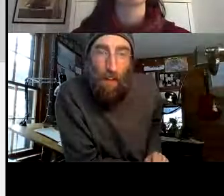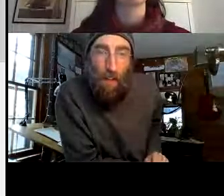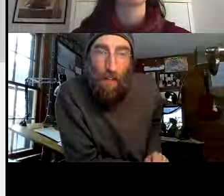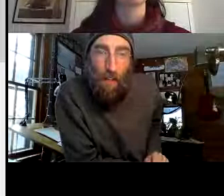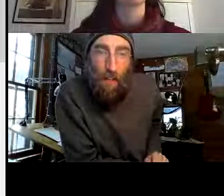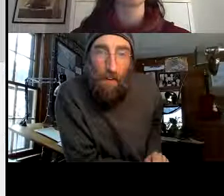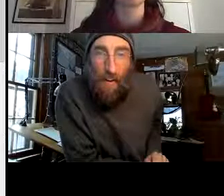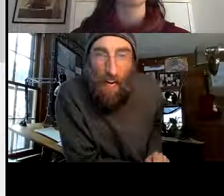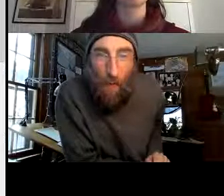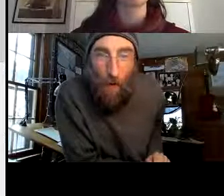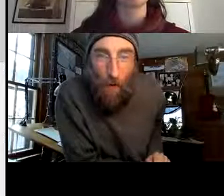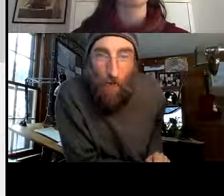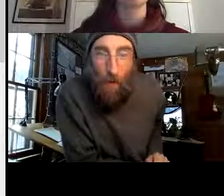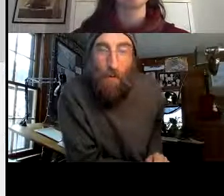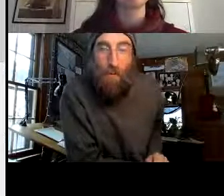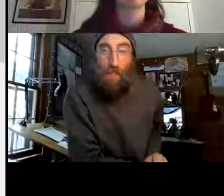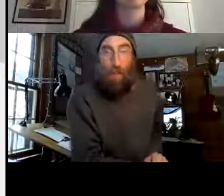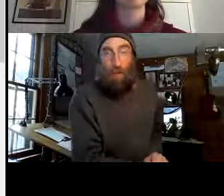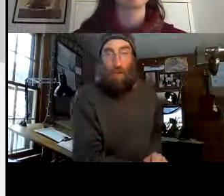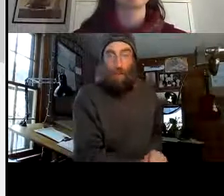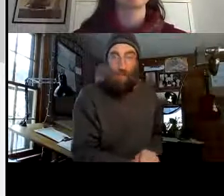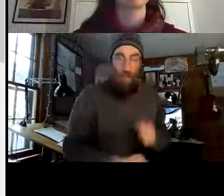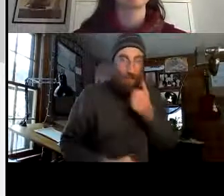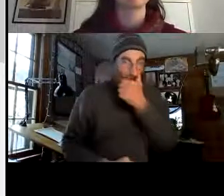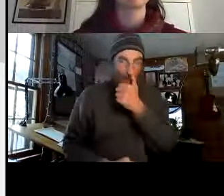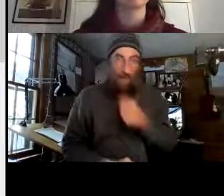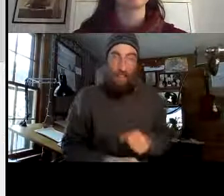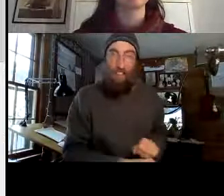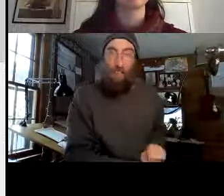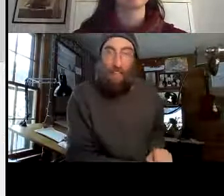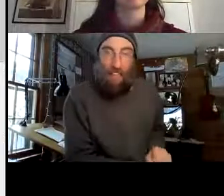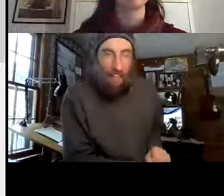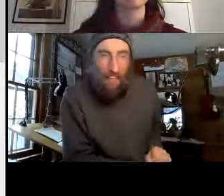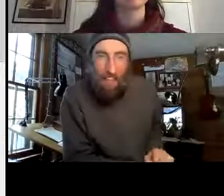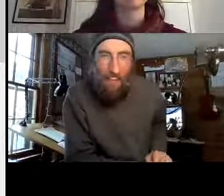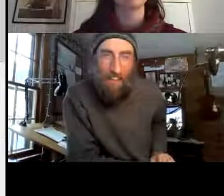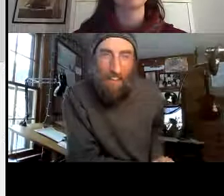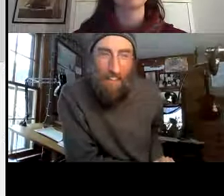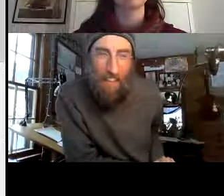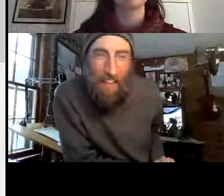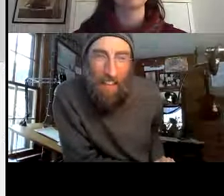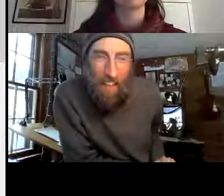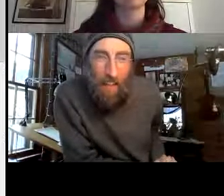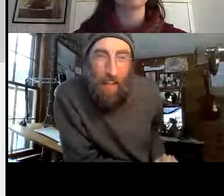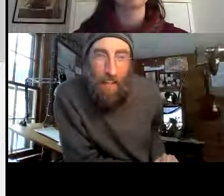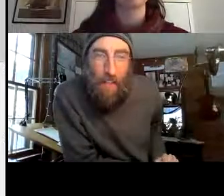getting along in years, age 44"-- (which was how old I was when I drew this page, thinking: 'Getting along in years??)